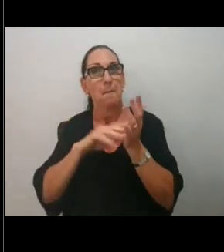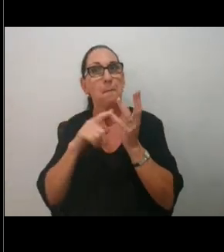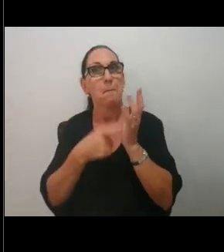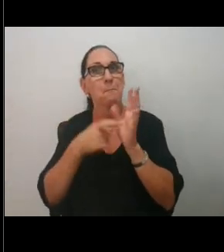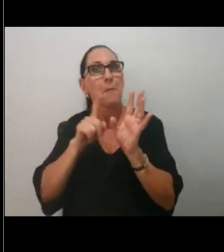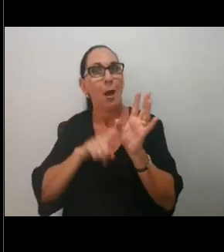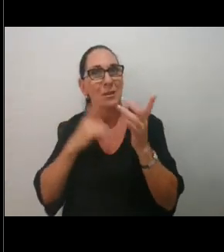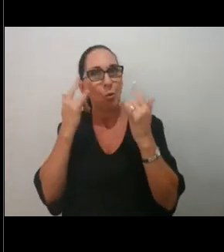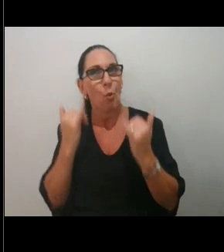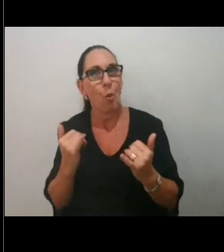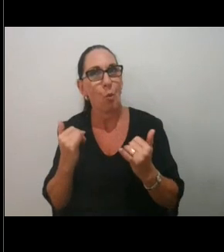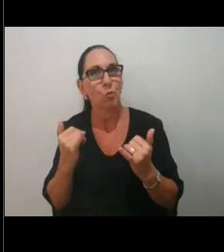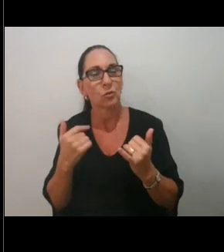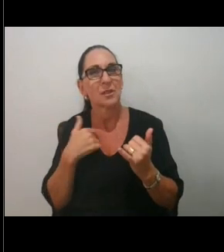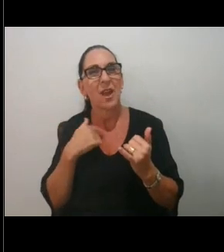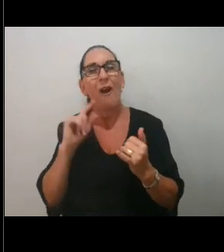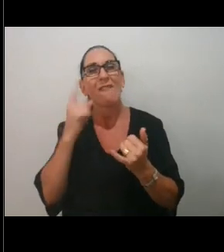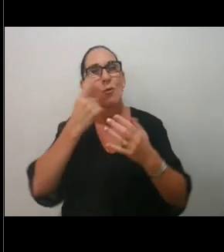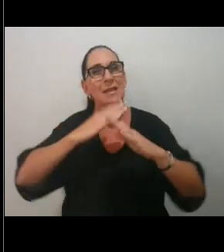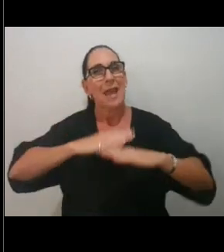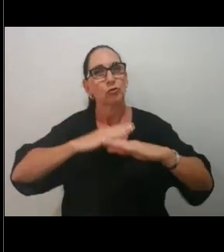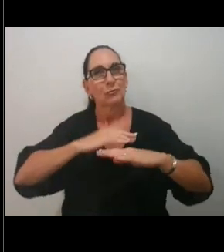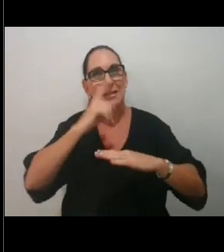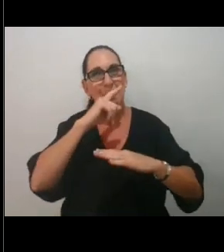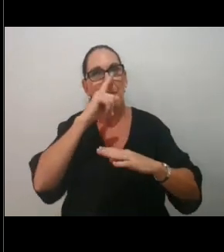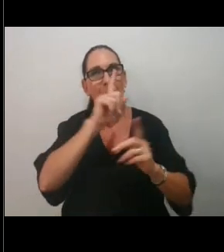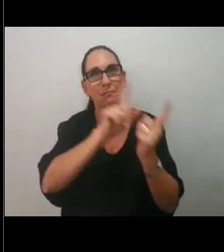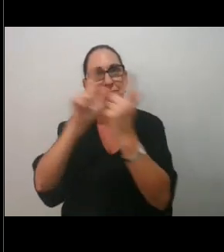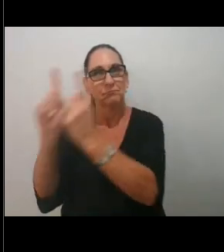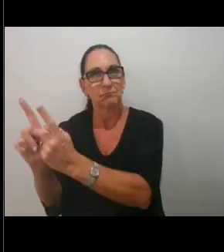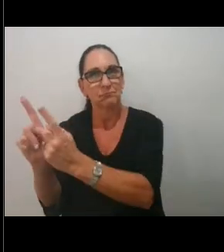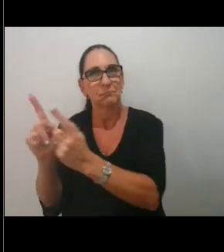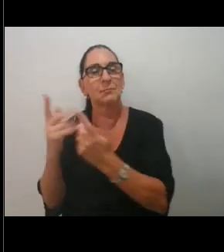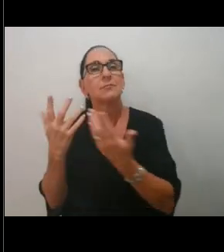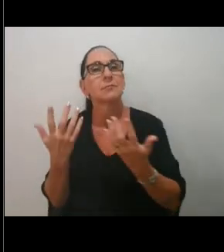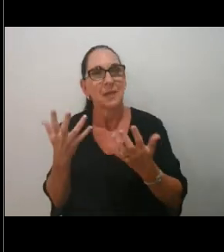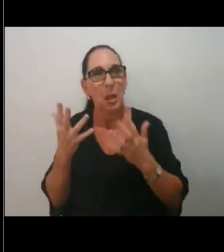some First Nations participants come over to drug court and perhaps also to Court Link but also that